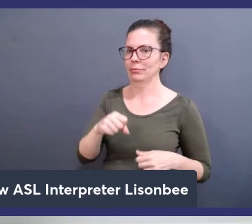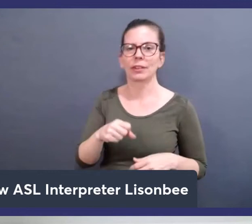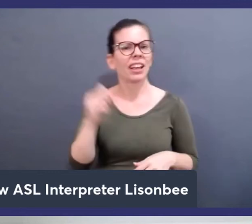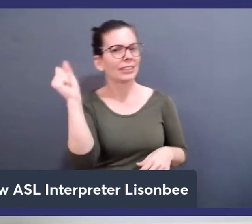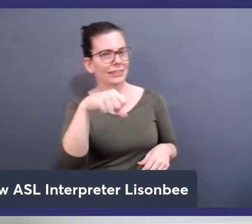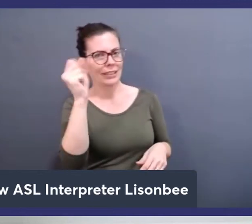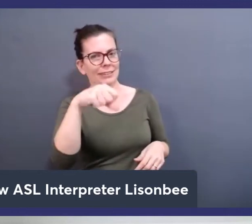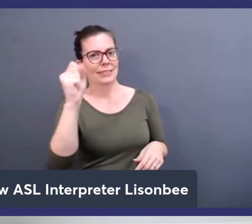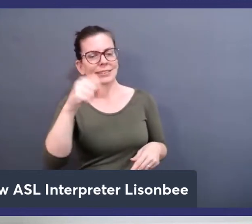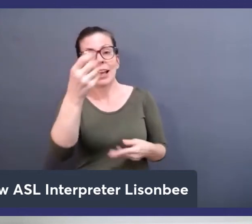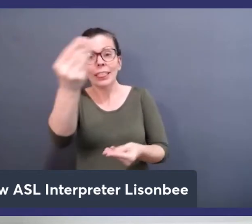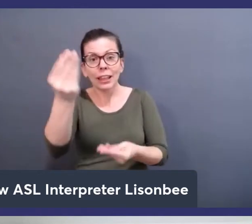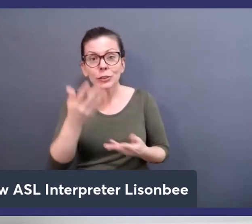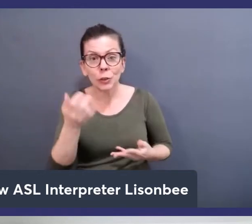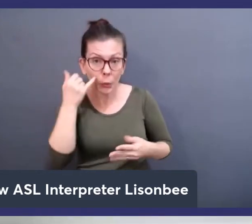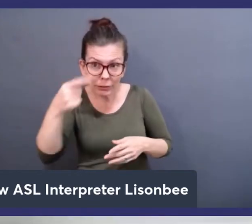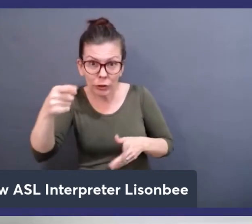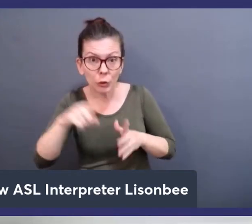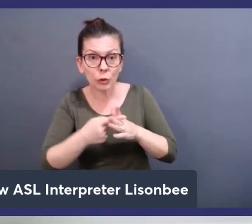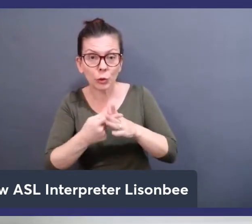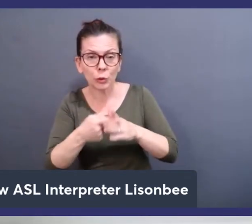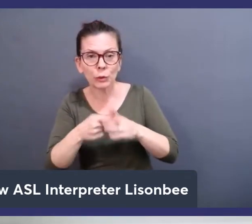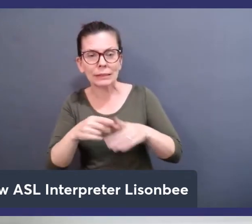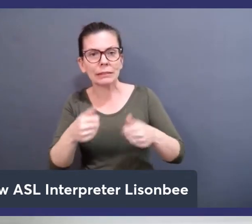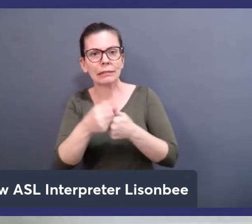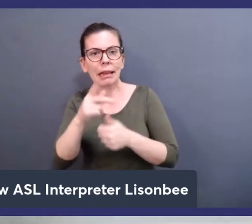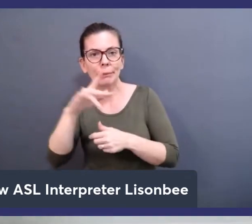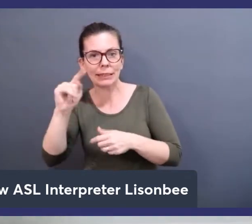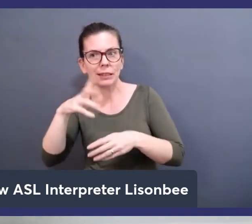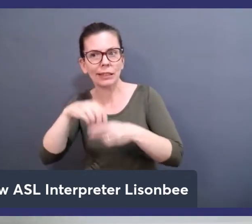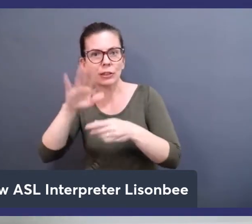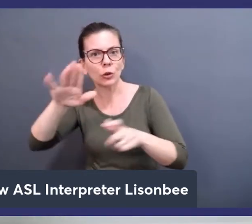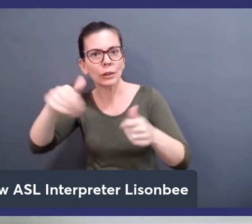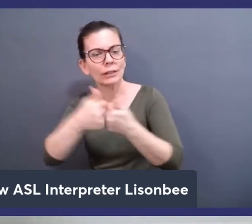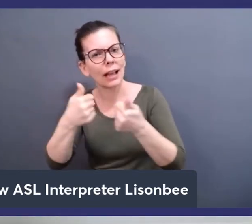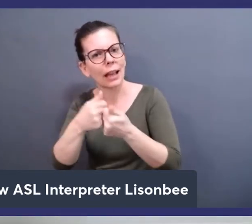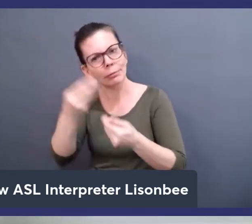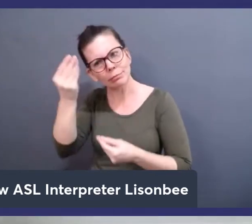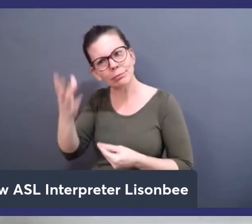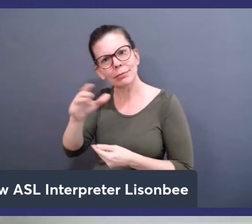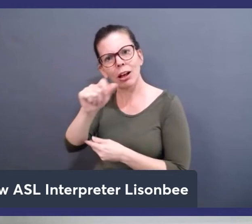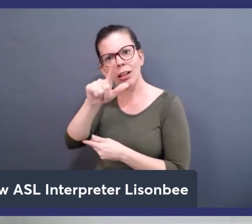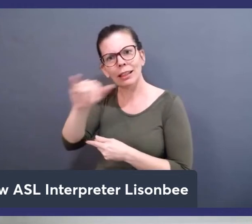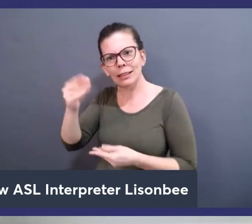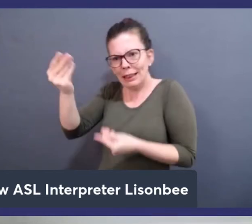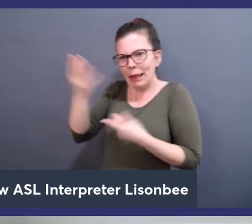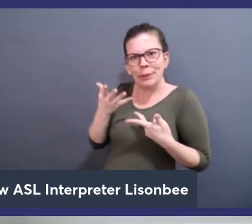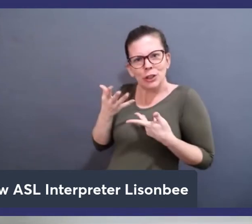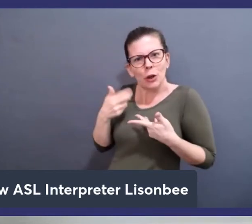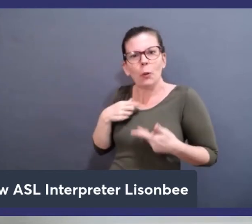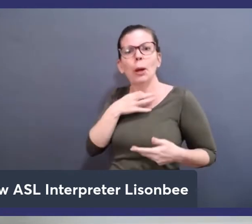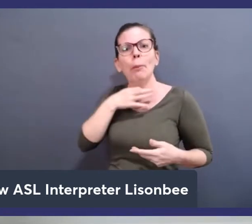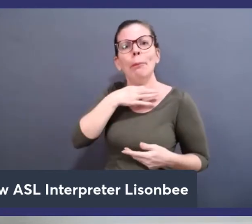Let us know, if you start using GameKit and it's in your game, let Ali know, let me know. I wanna see it. We wanna see it.